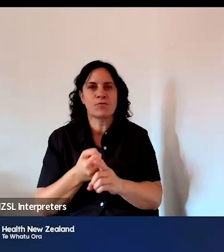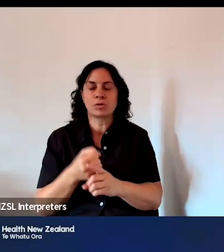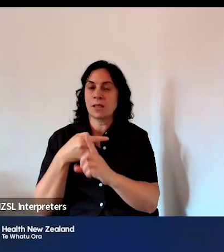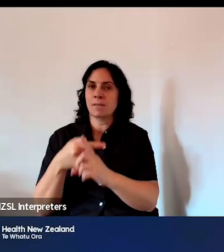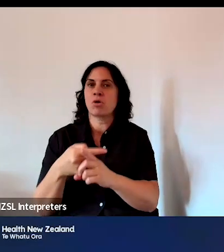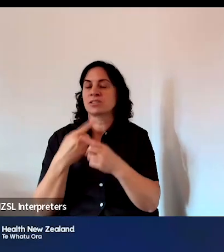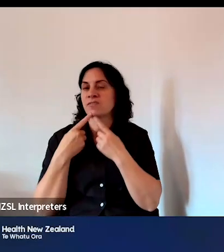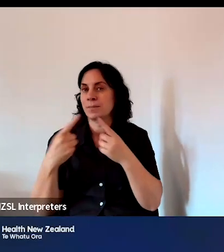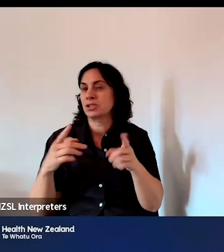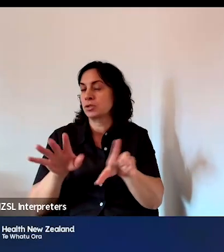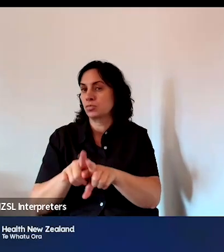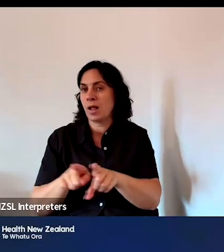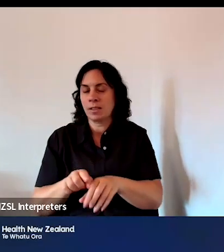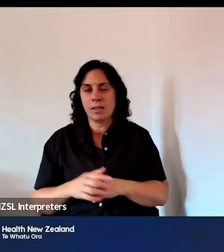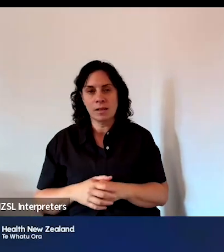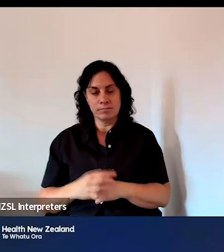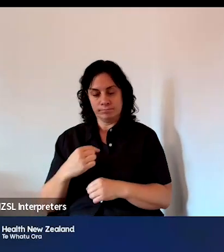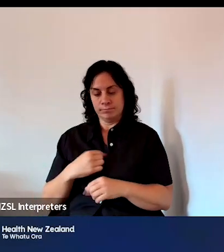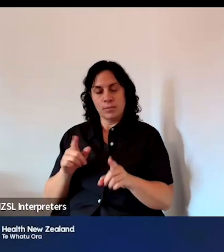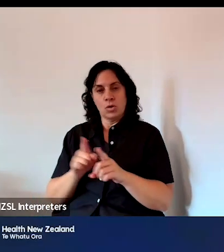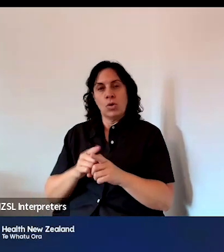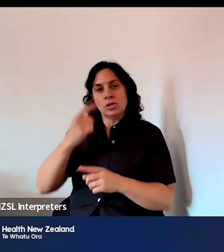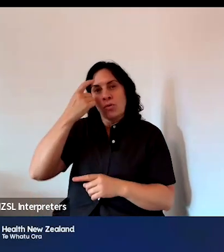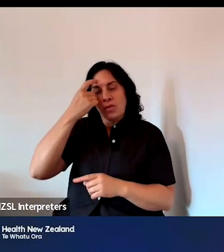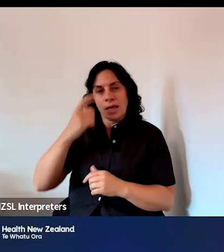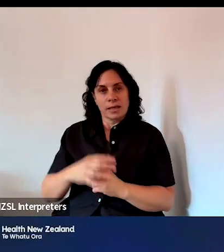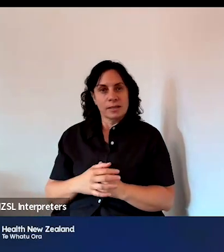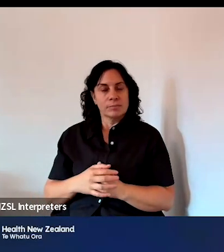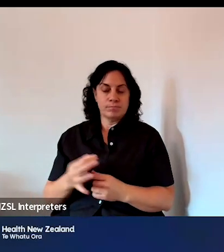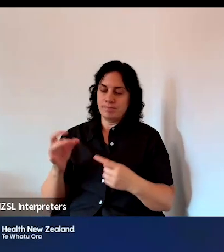I also think it's, you know, that the information that we have here